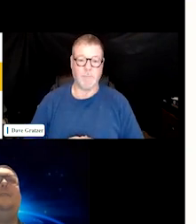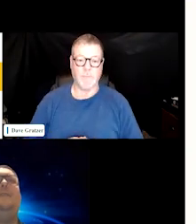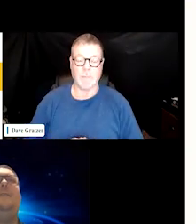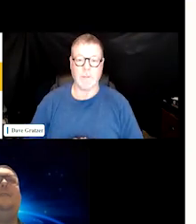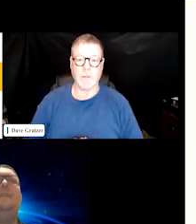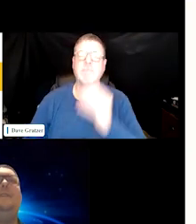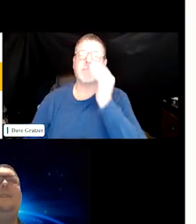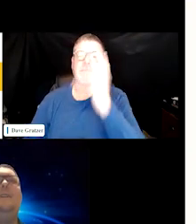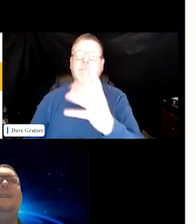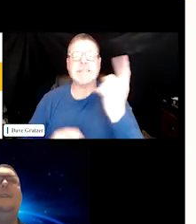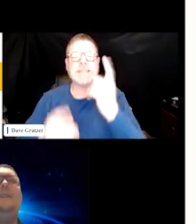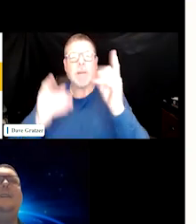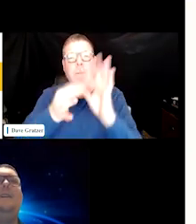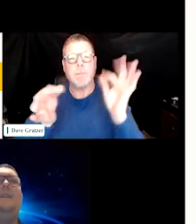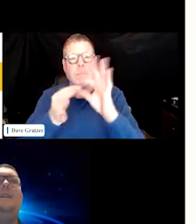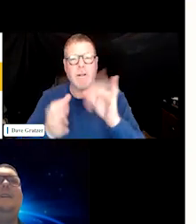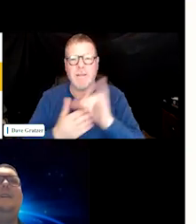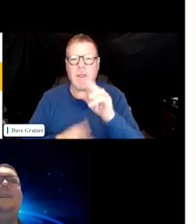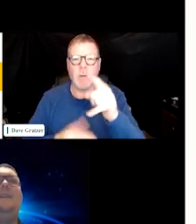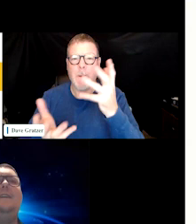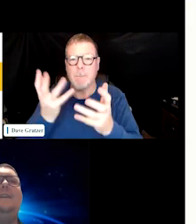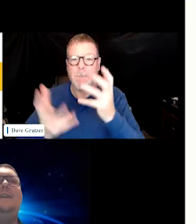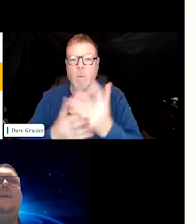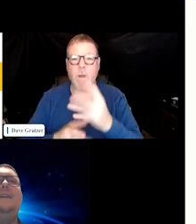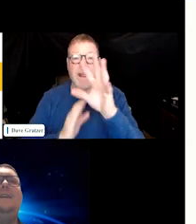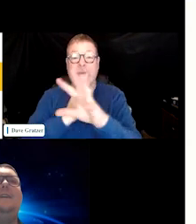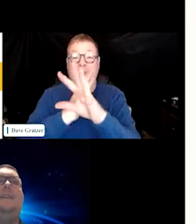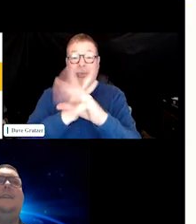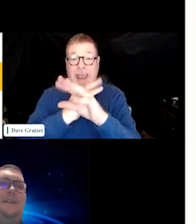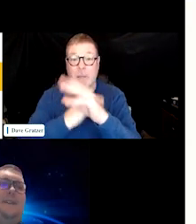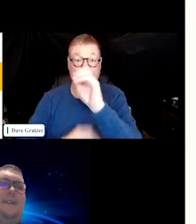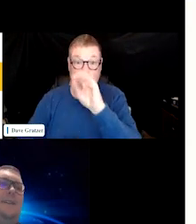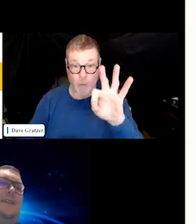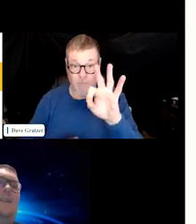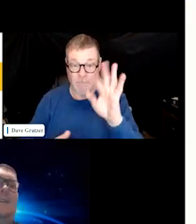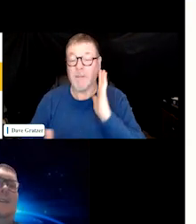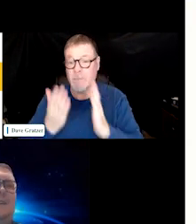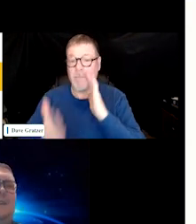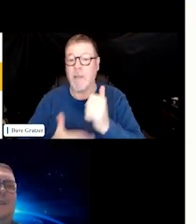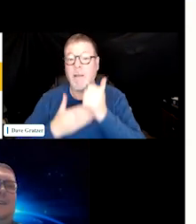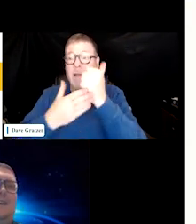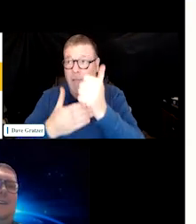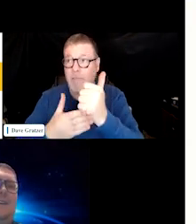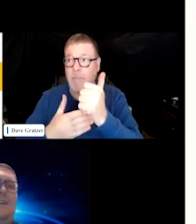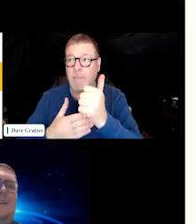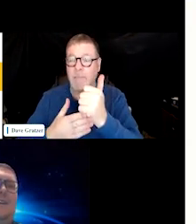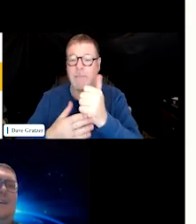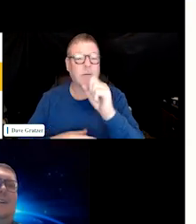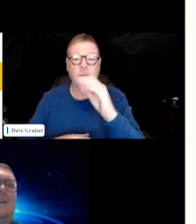Jordan, someone mentioned in the chat that you might wanna turn your camera off, that might help, so you're not going in and out.